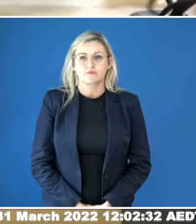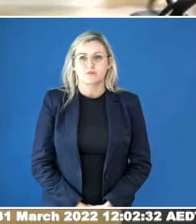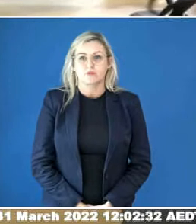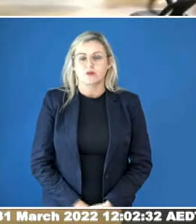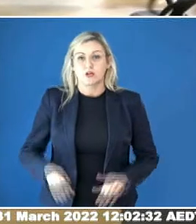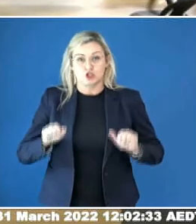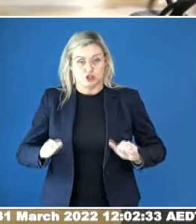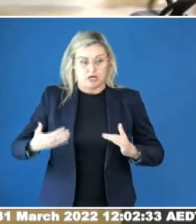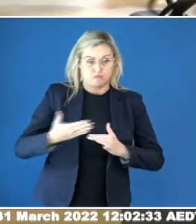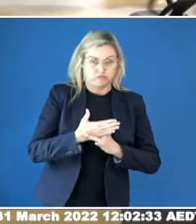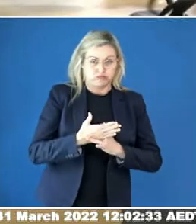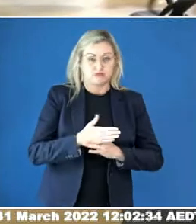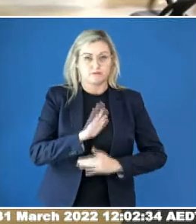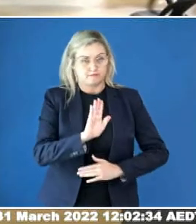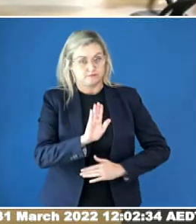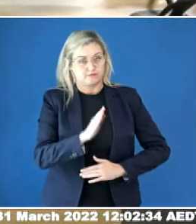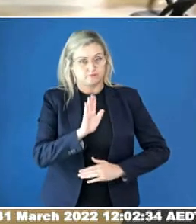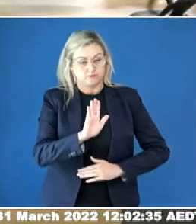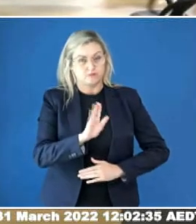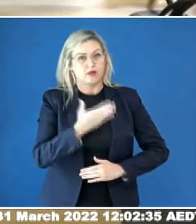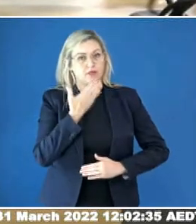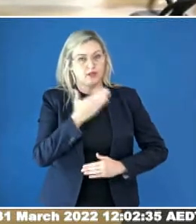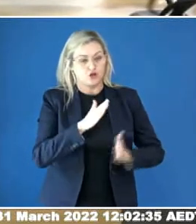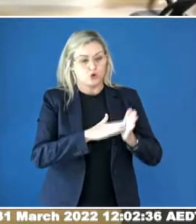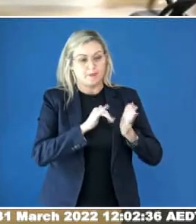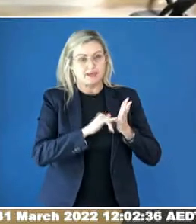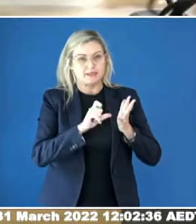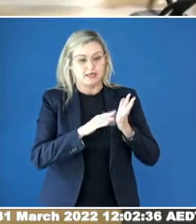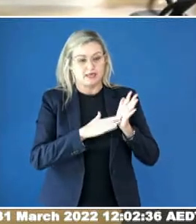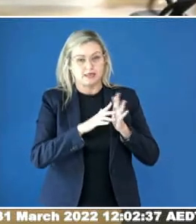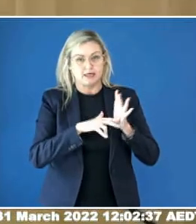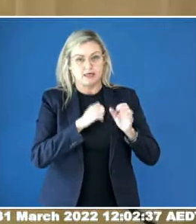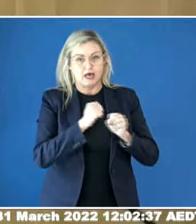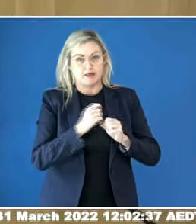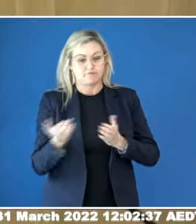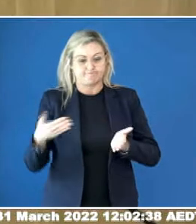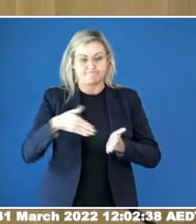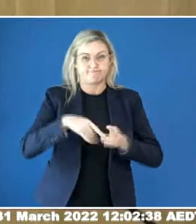I would just like to indicate where all the Commissioners are so that you are aware of